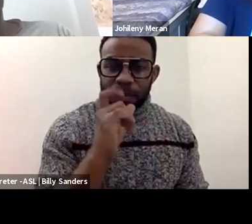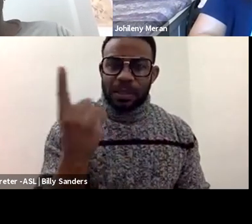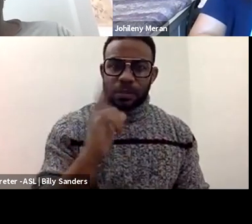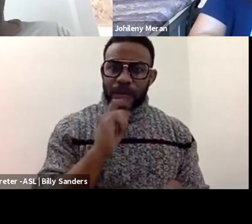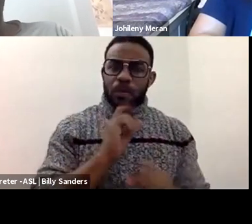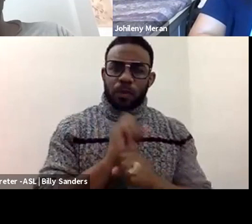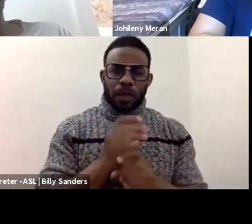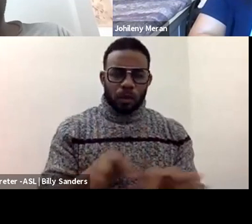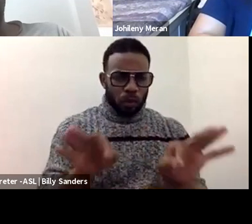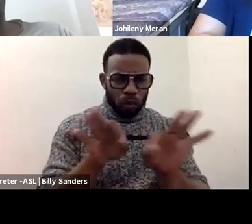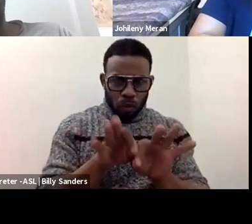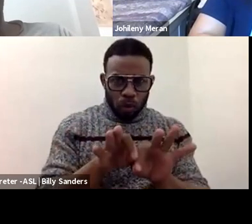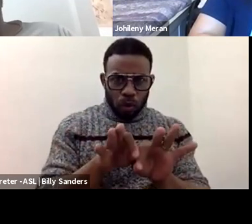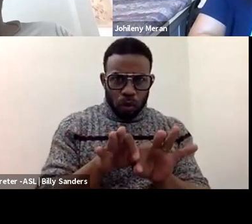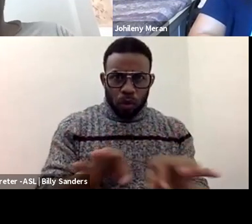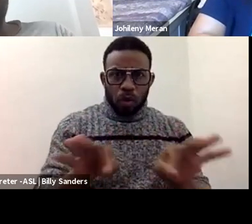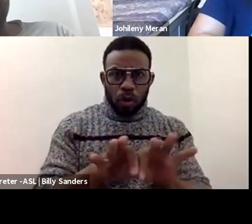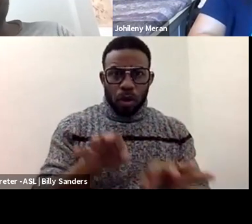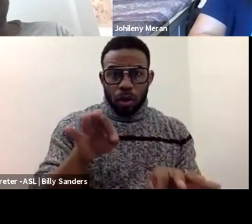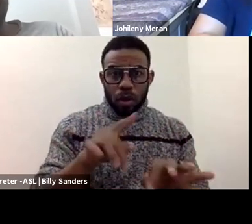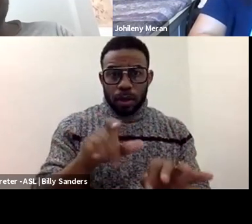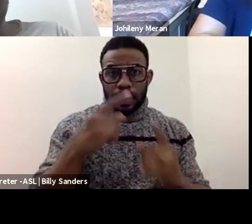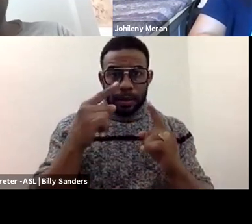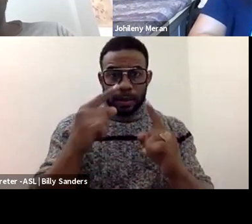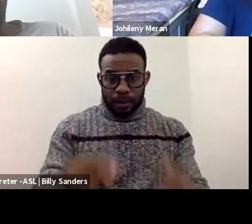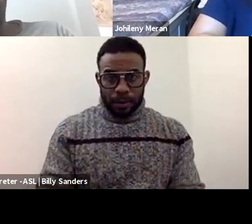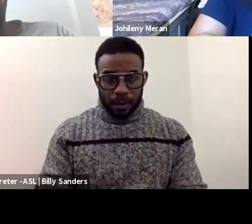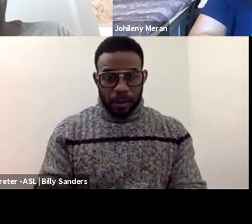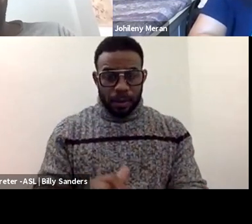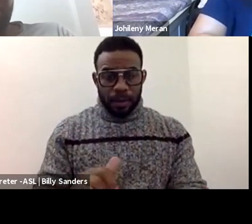really critical and crucial and critical to their success and continued enjoyment that